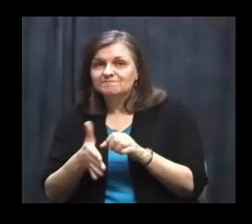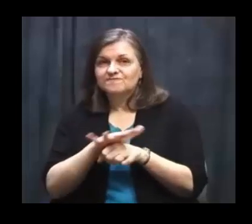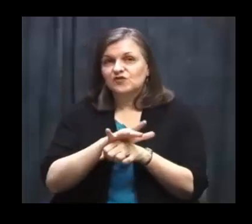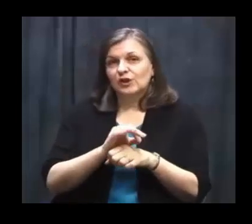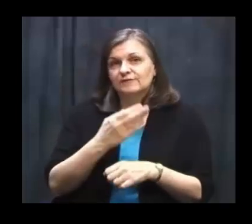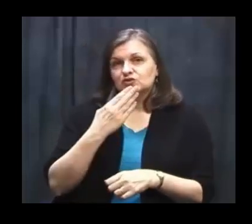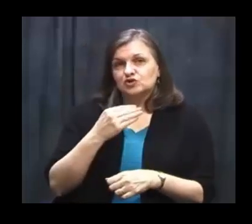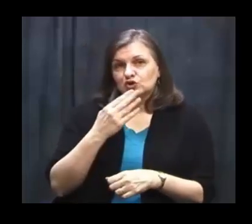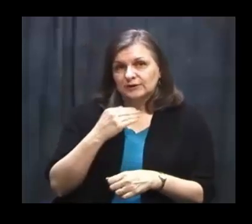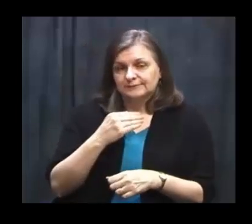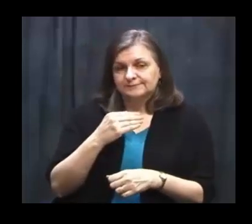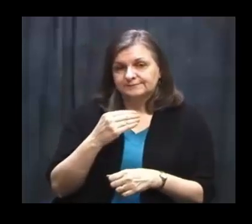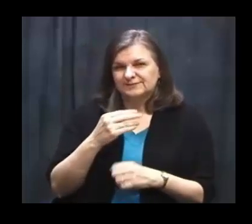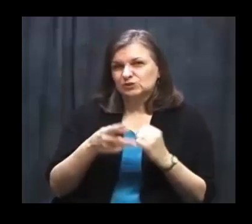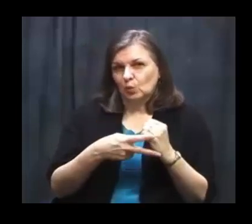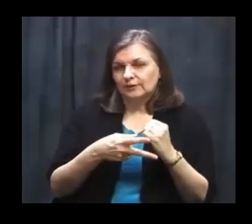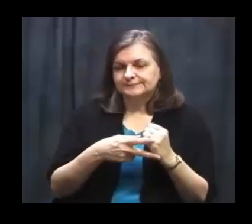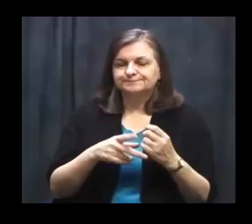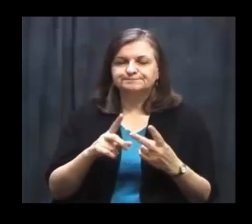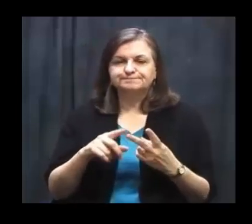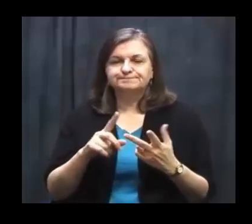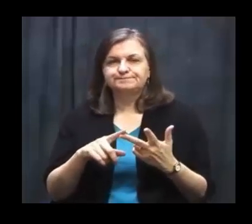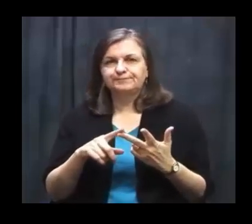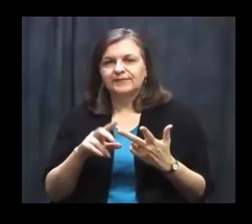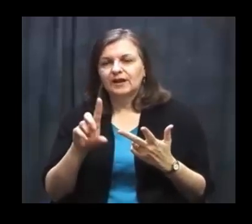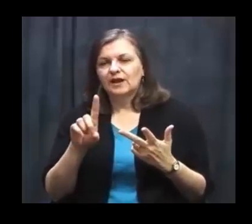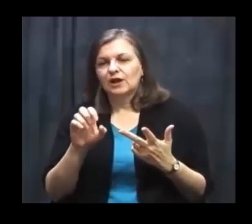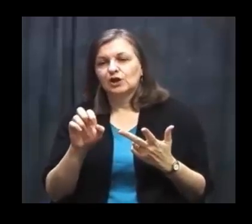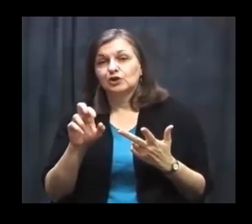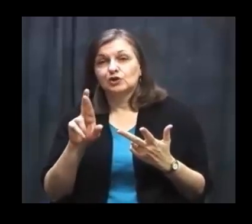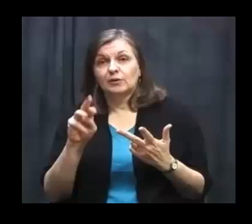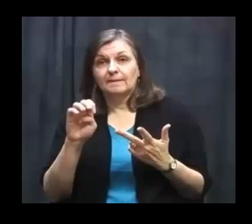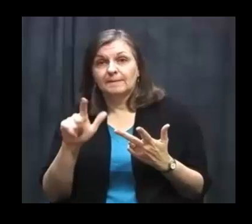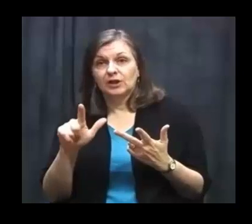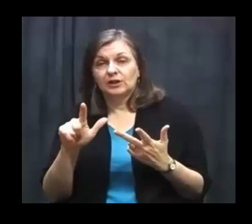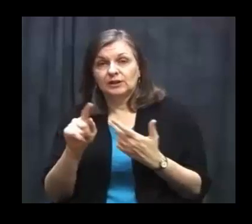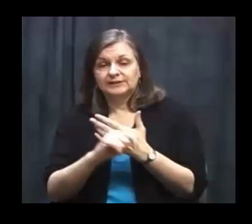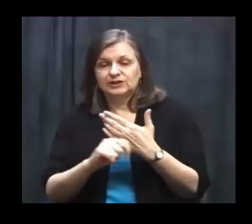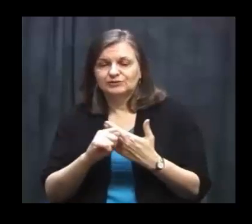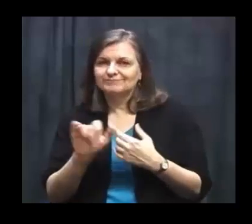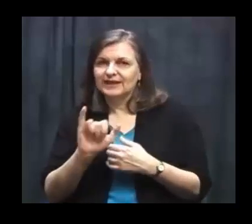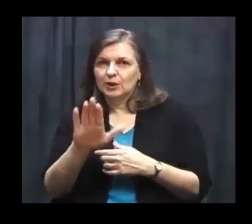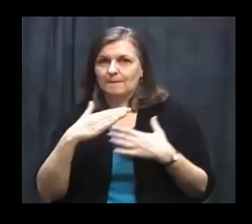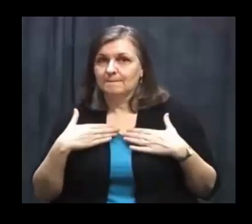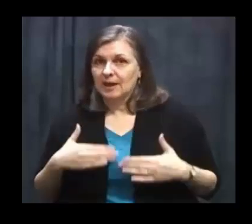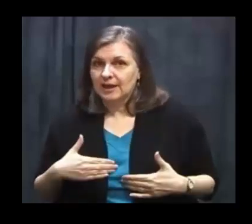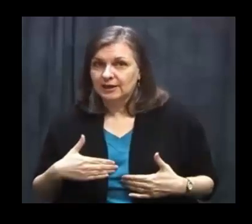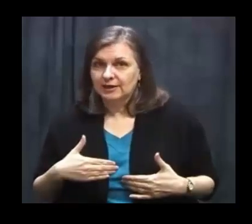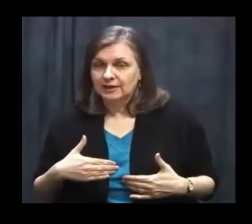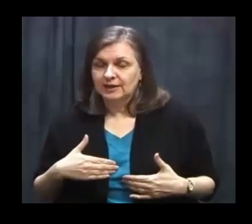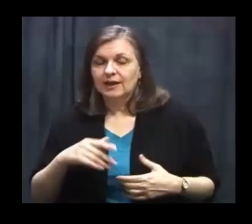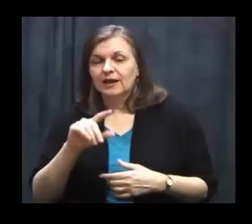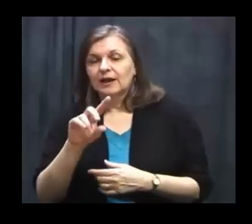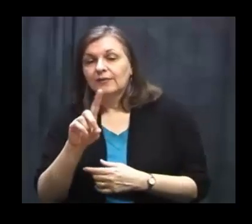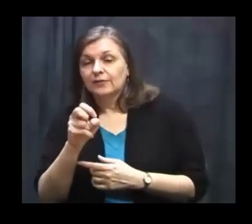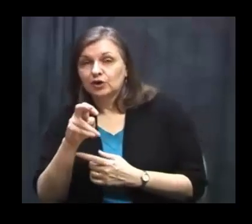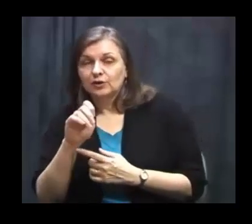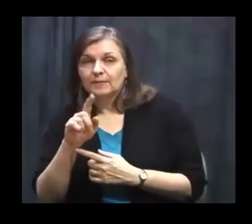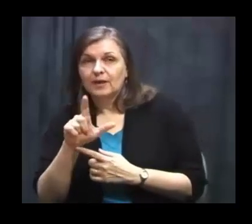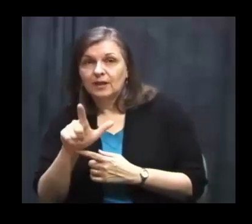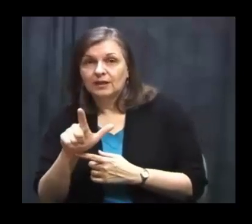becomes full of sugars for storage the other thing we have this dermal tissue said just like you the dermal tissue lines all surfaces of the